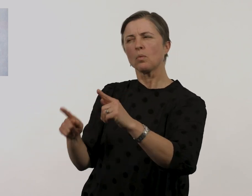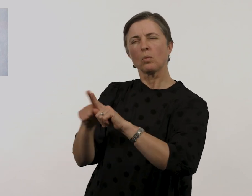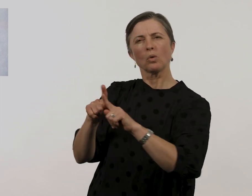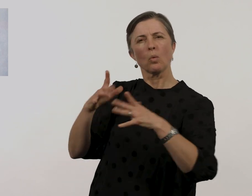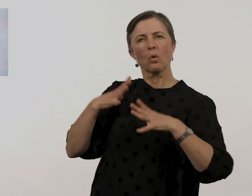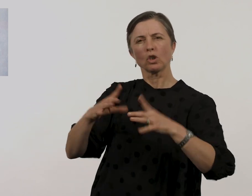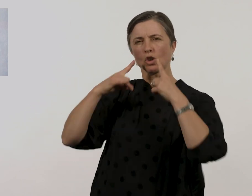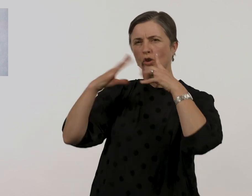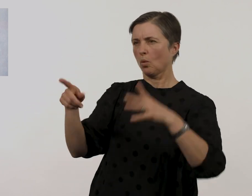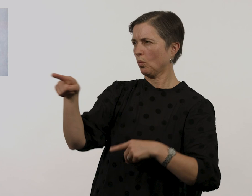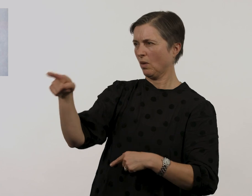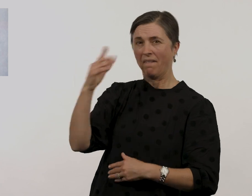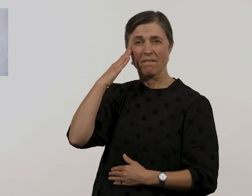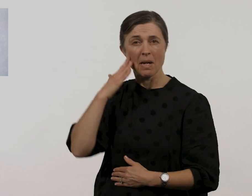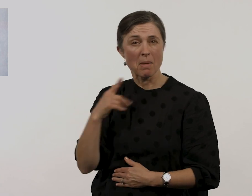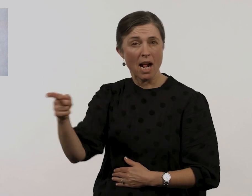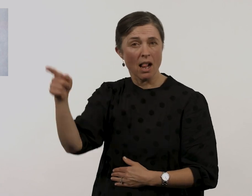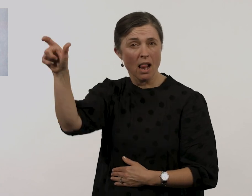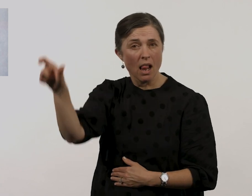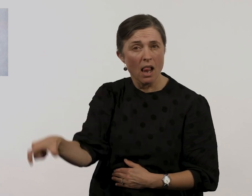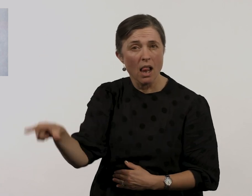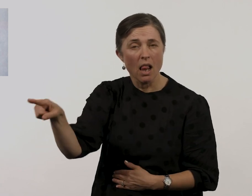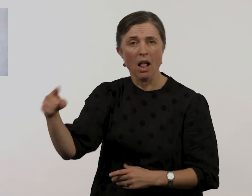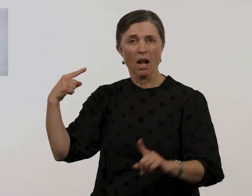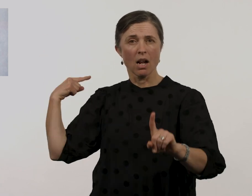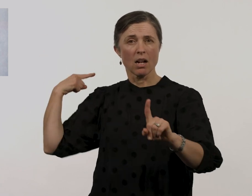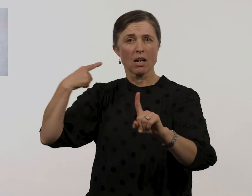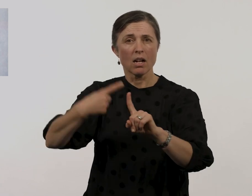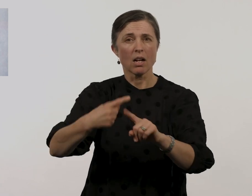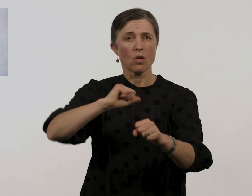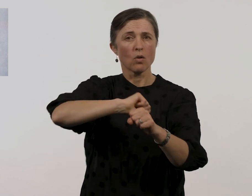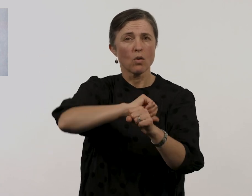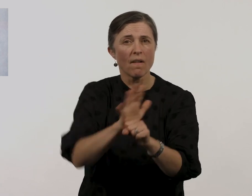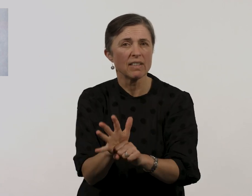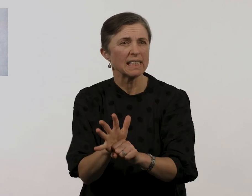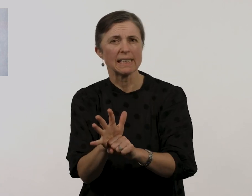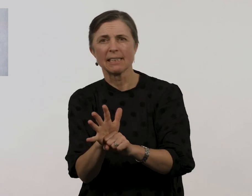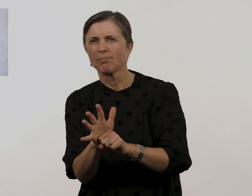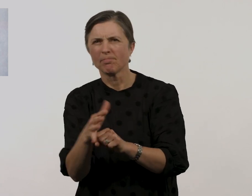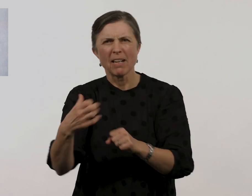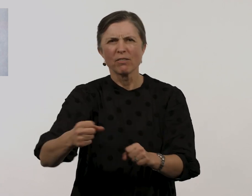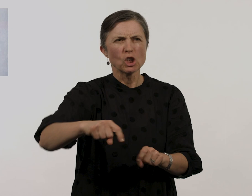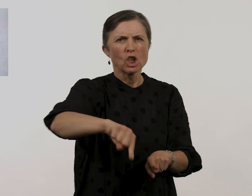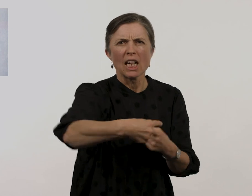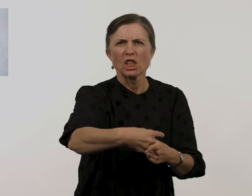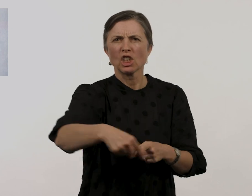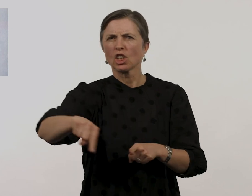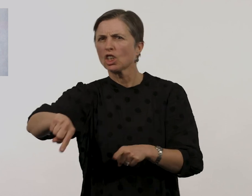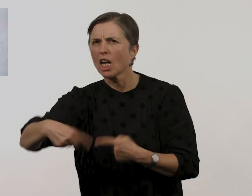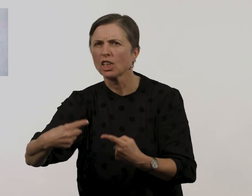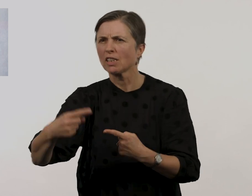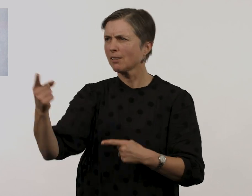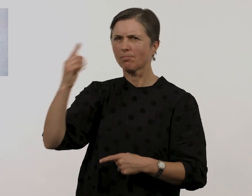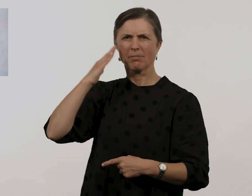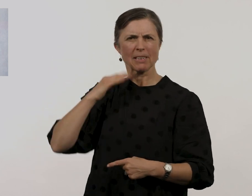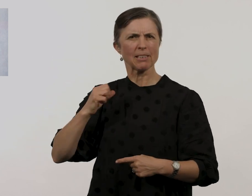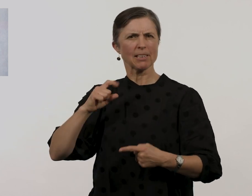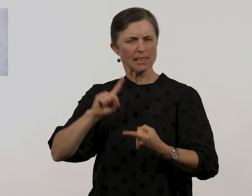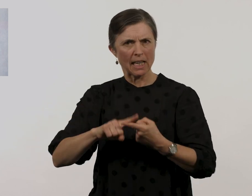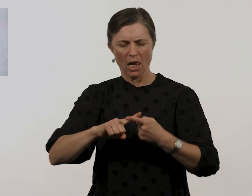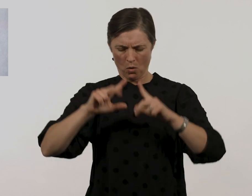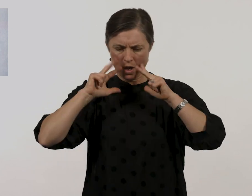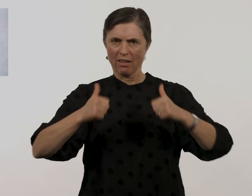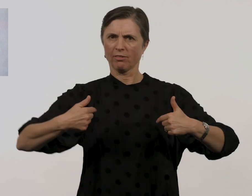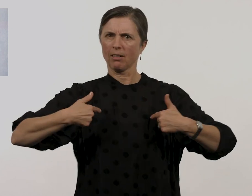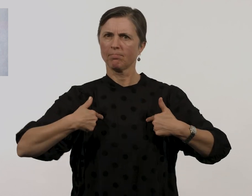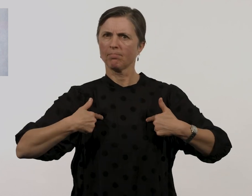‘I wanted to depict a female subject facing life’s challenges and staying healthy and strong –'